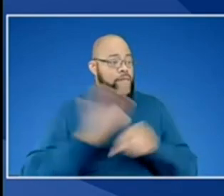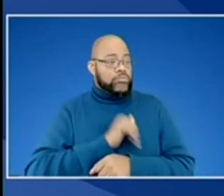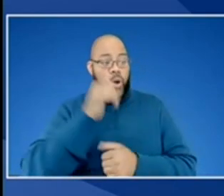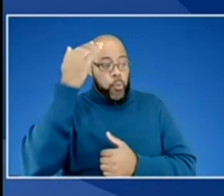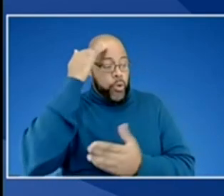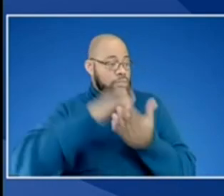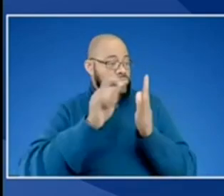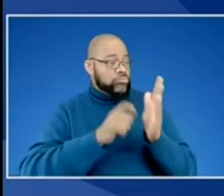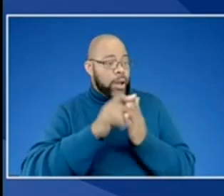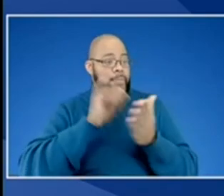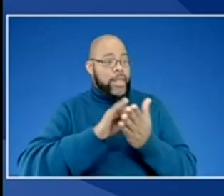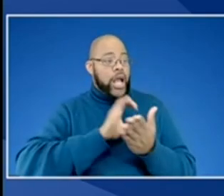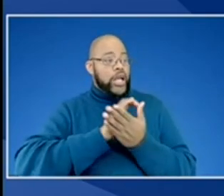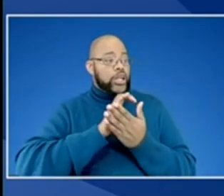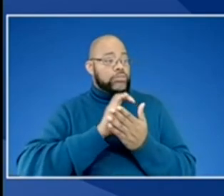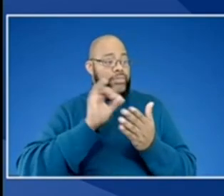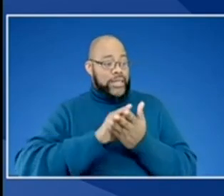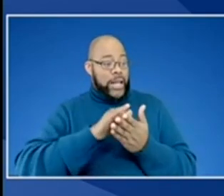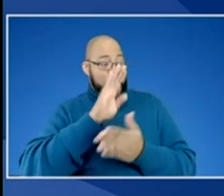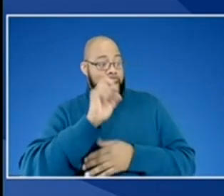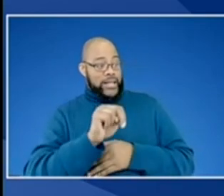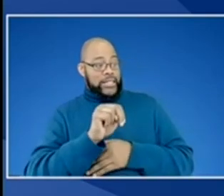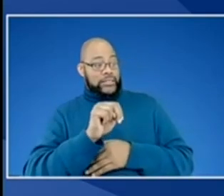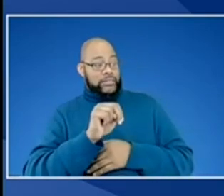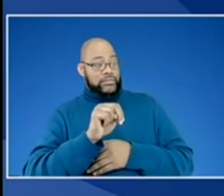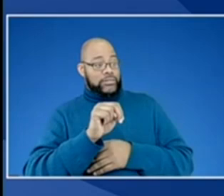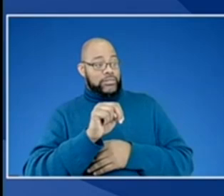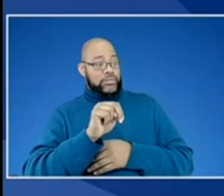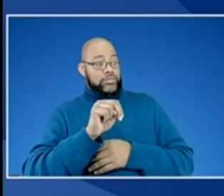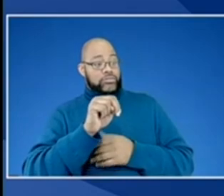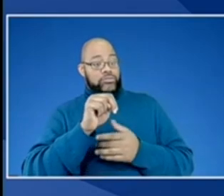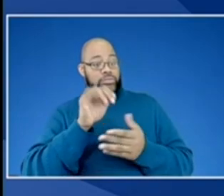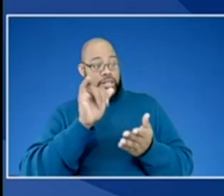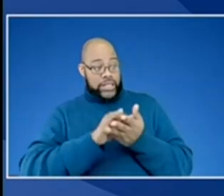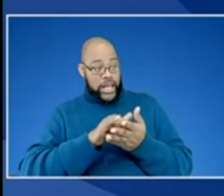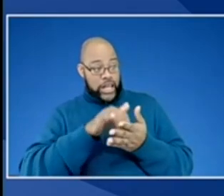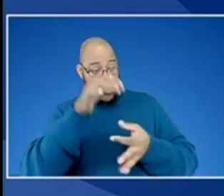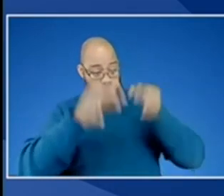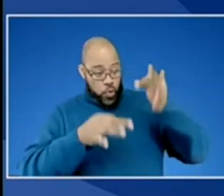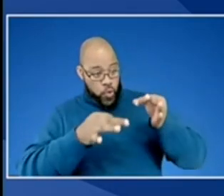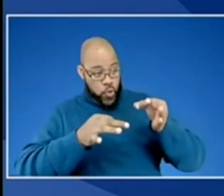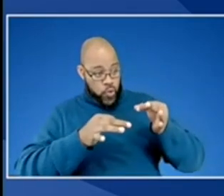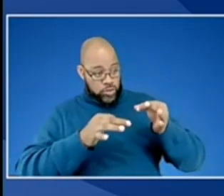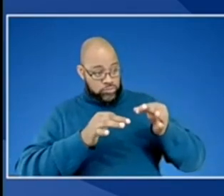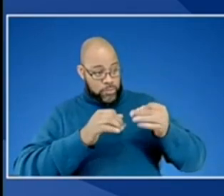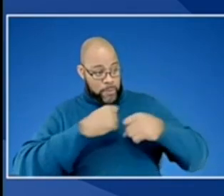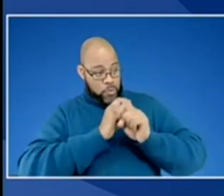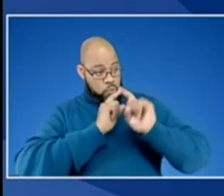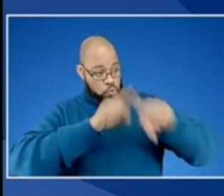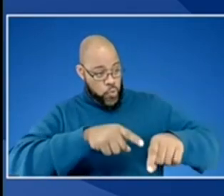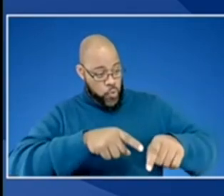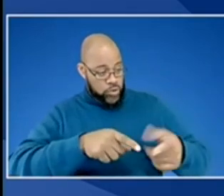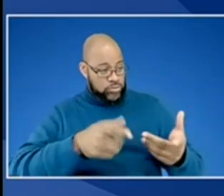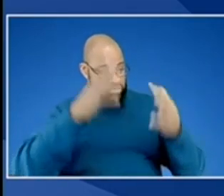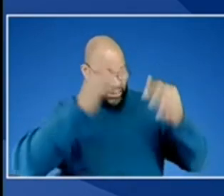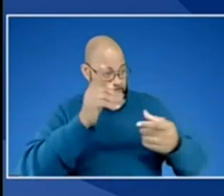the constitutionality of Biden's Debt Relief Program was being ruled upon by the Supreme Court, and like many other Americans, I was blindsided by the Supreme